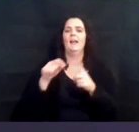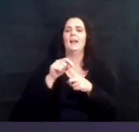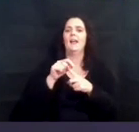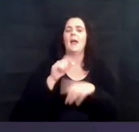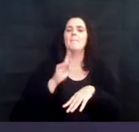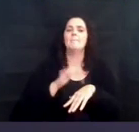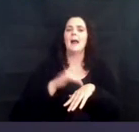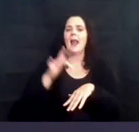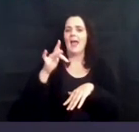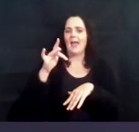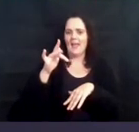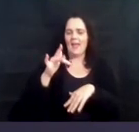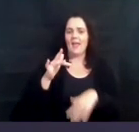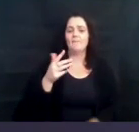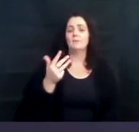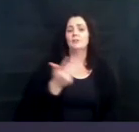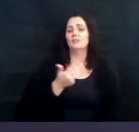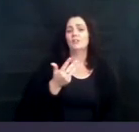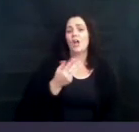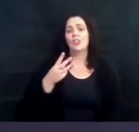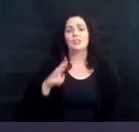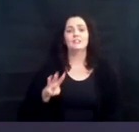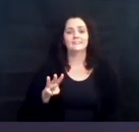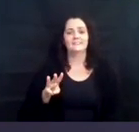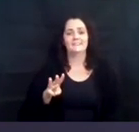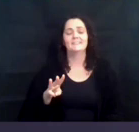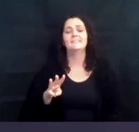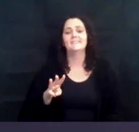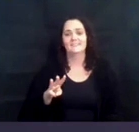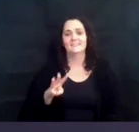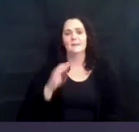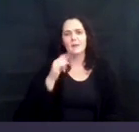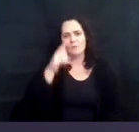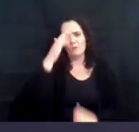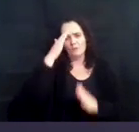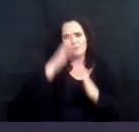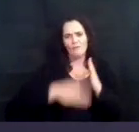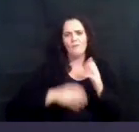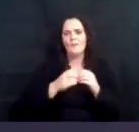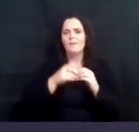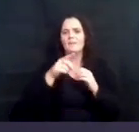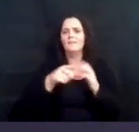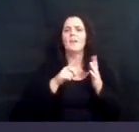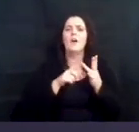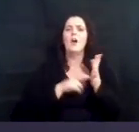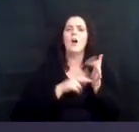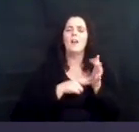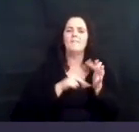as you can see, it's from the 1930s and many of you would be familiar with Olive Cotton, she's one of the better-known